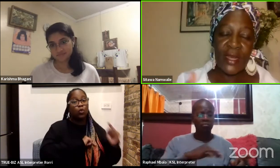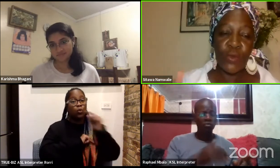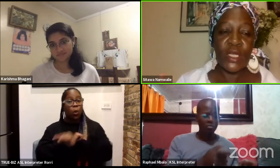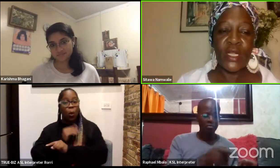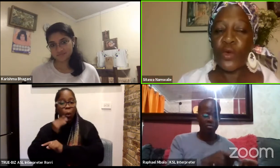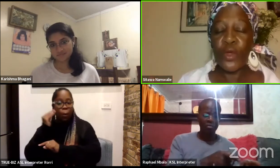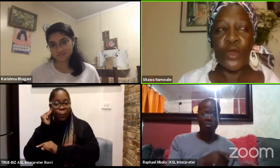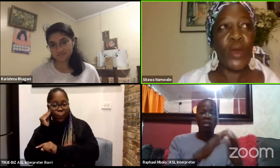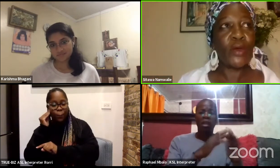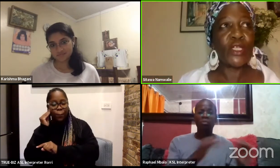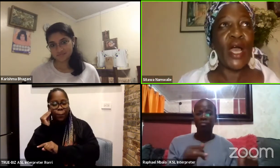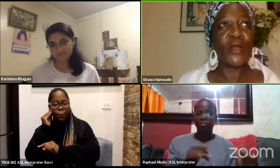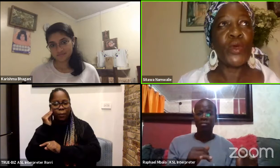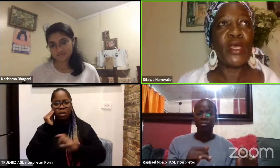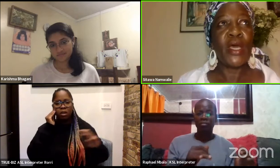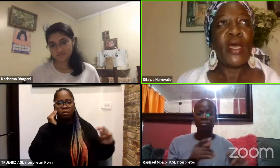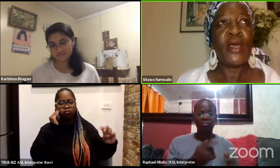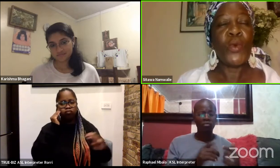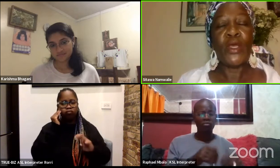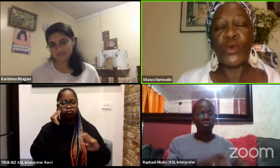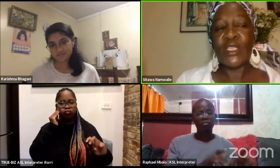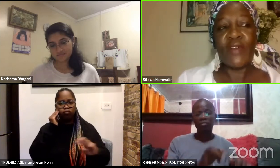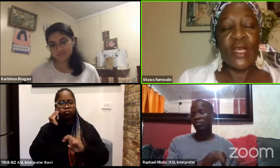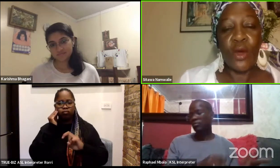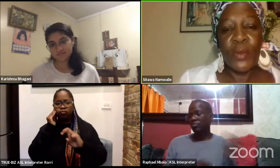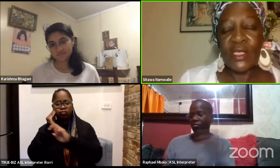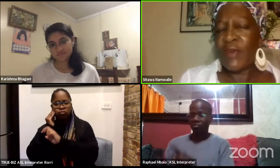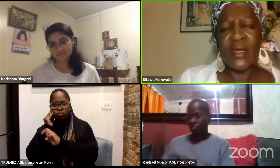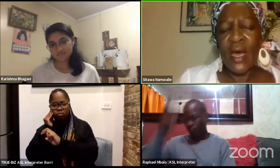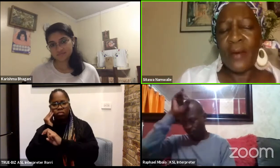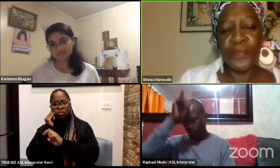And when I was a child it was seven, eight hours away,